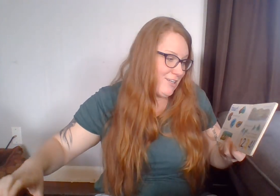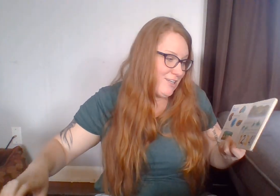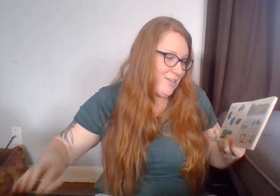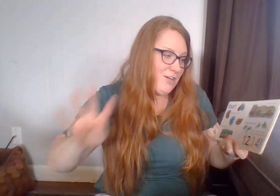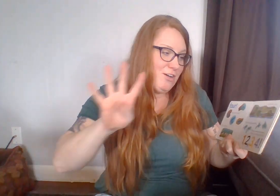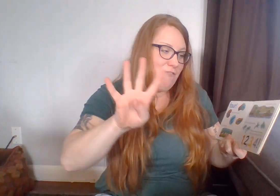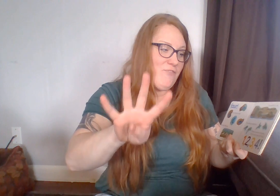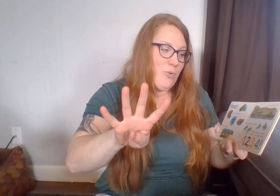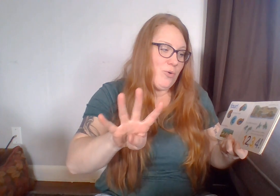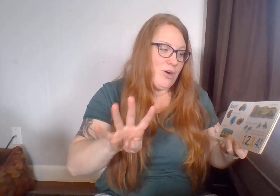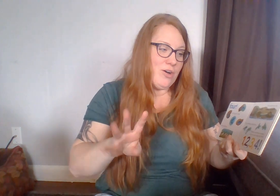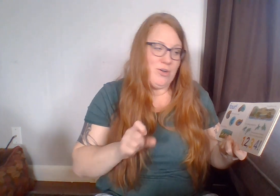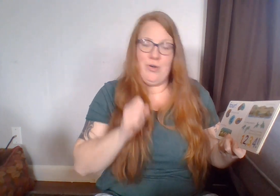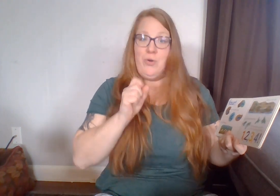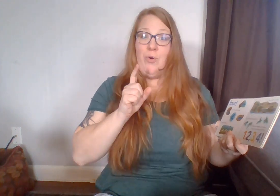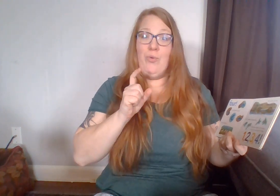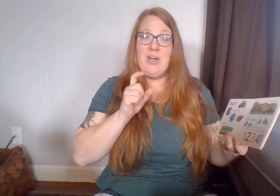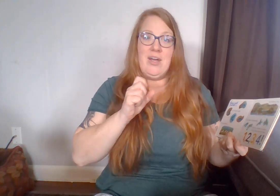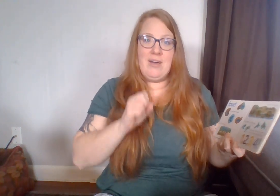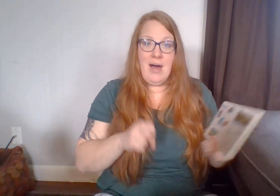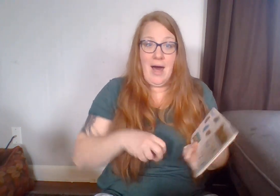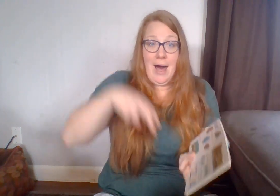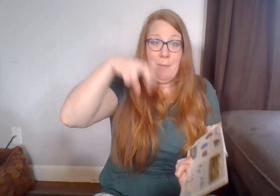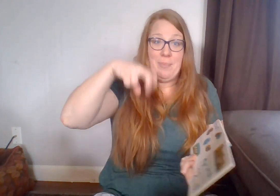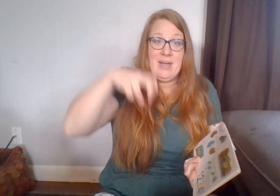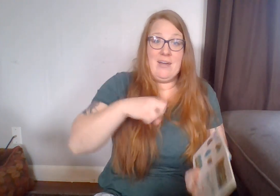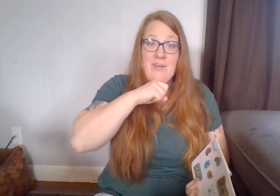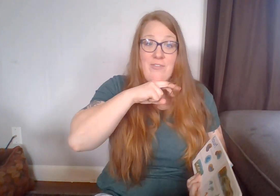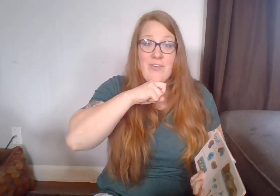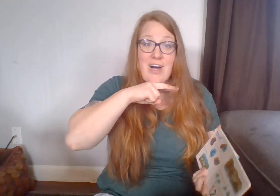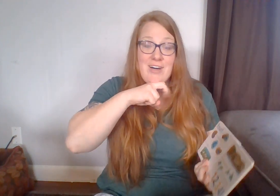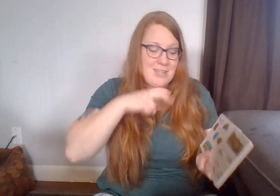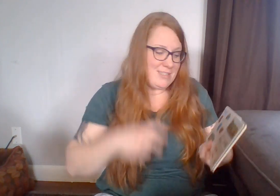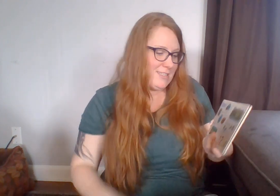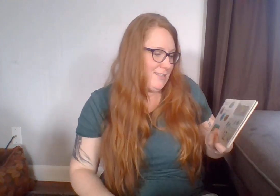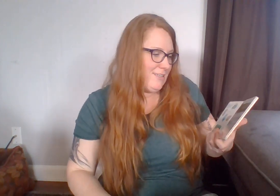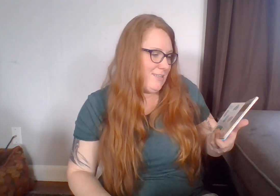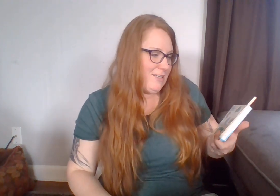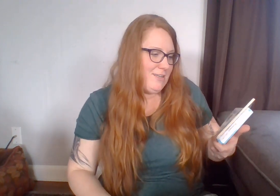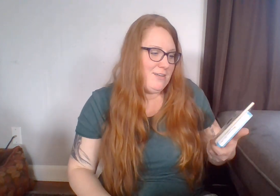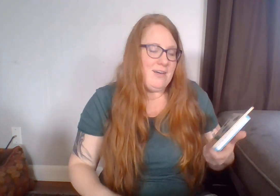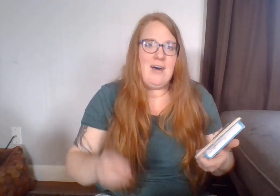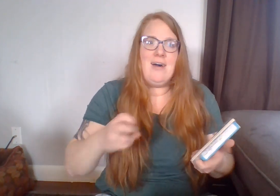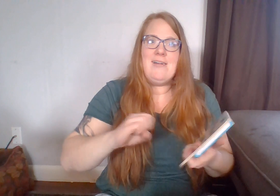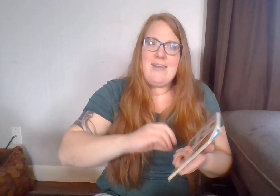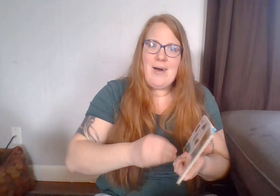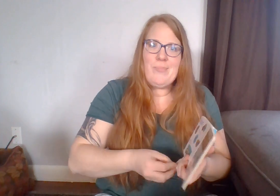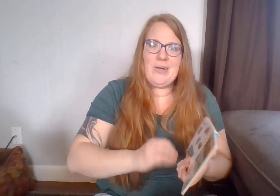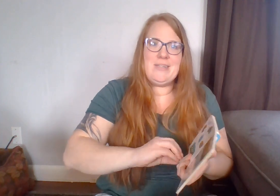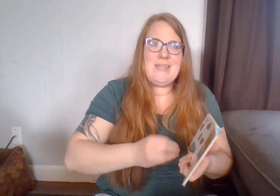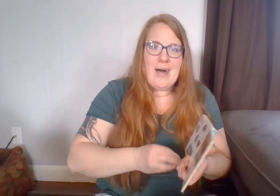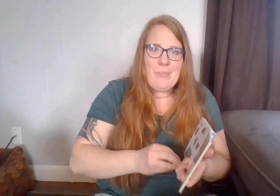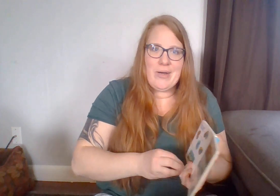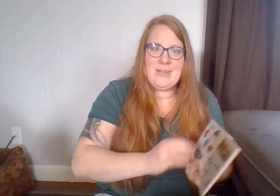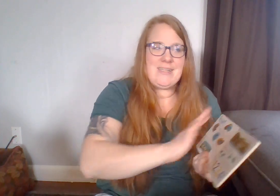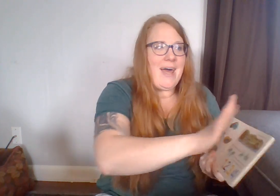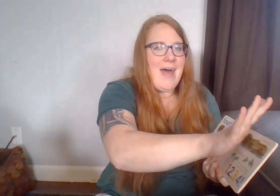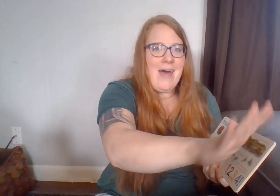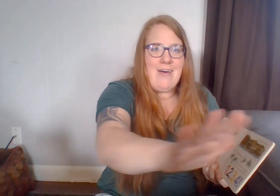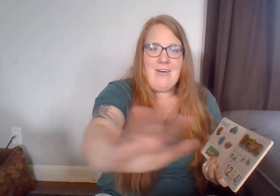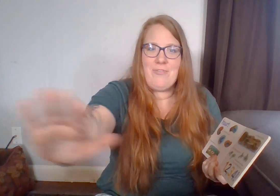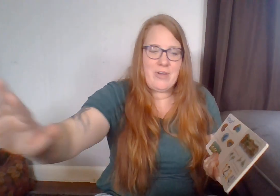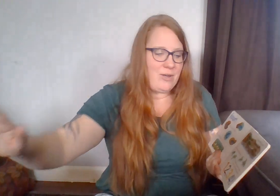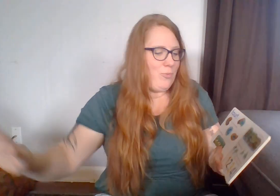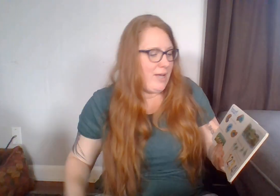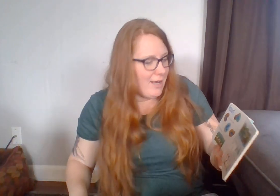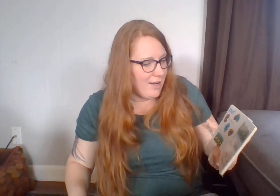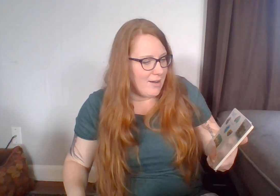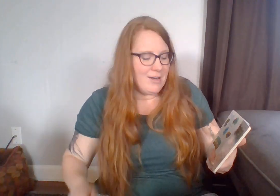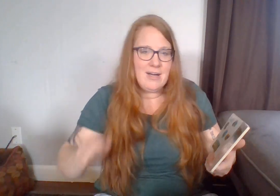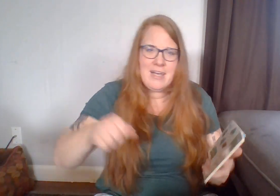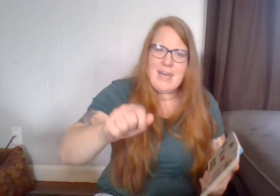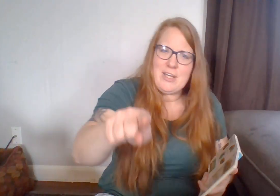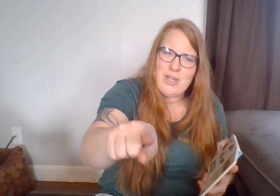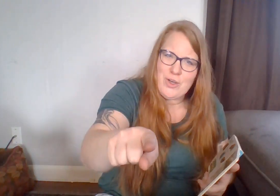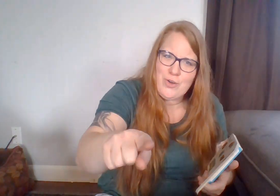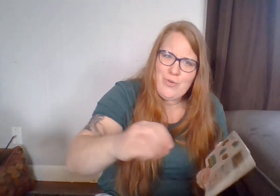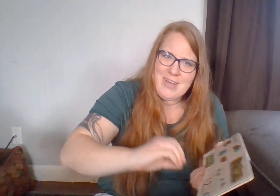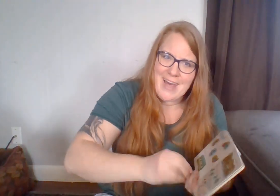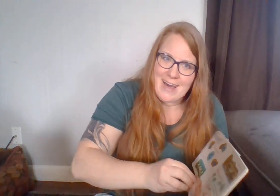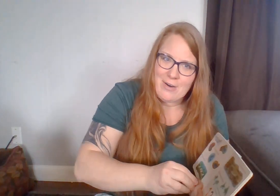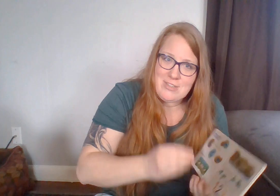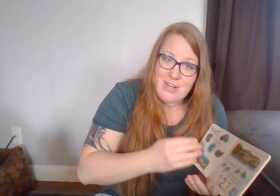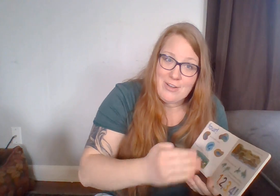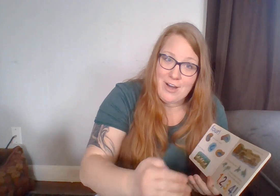4 croaking hopping frogs. Numbers, numbers, everywhere. Can you count along